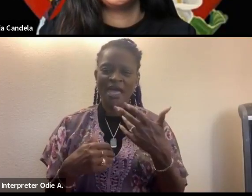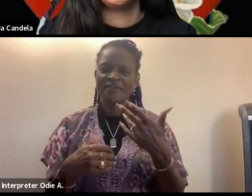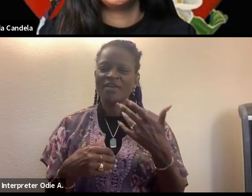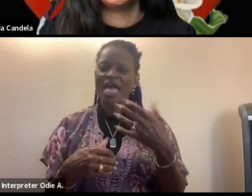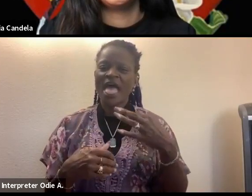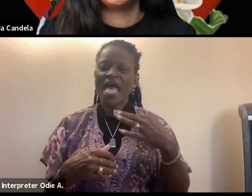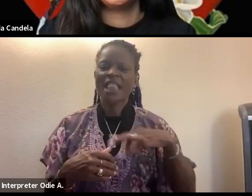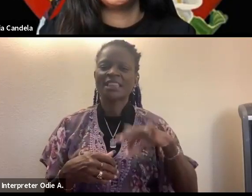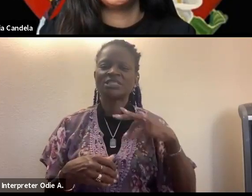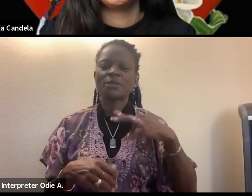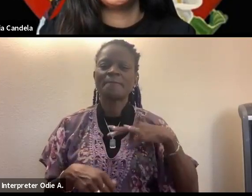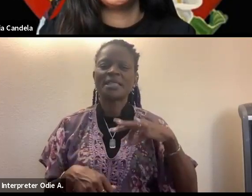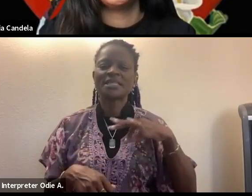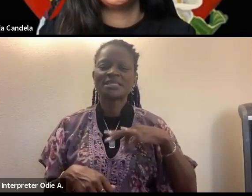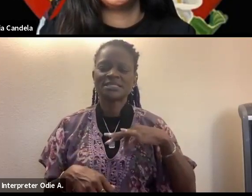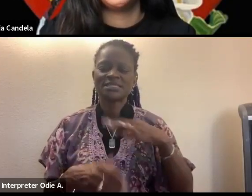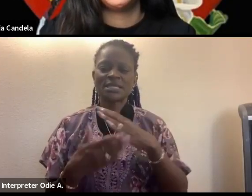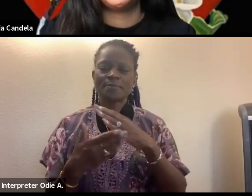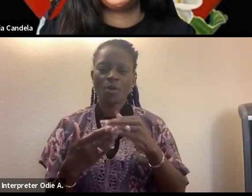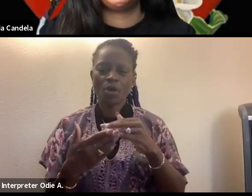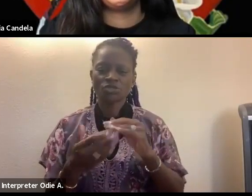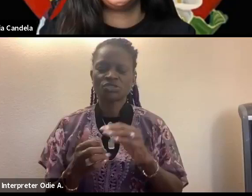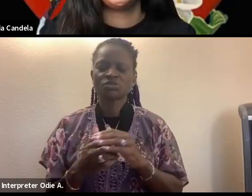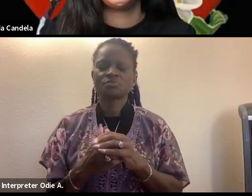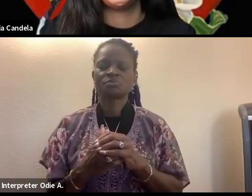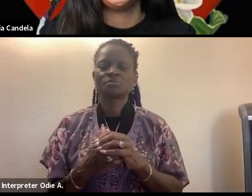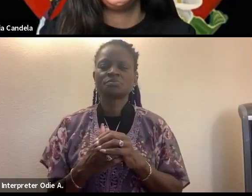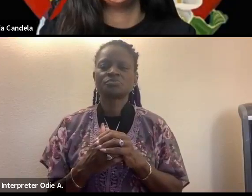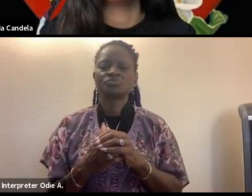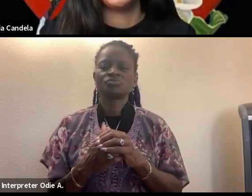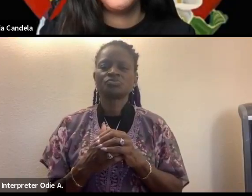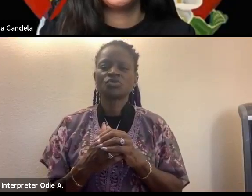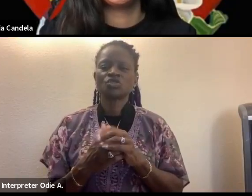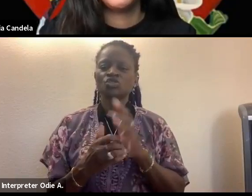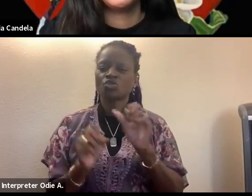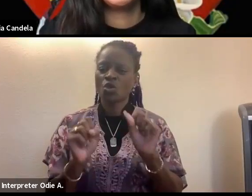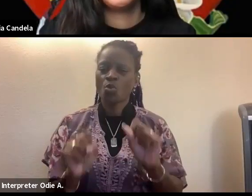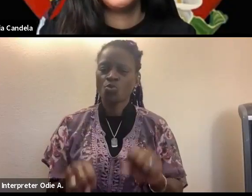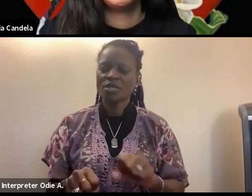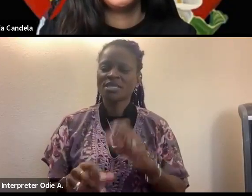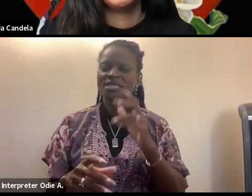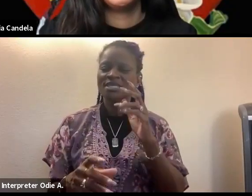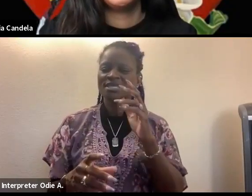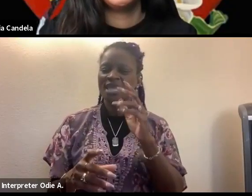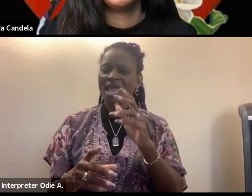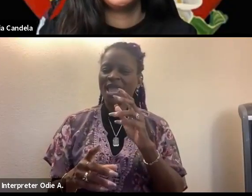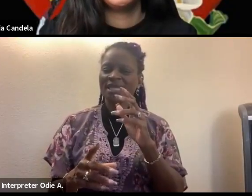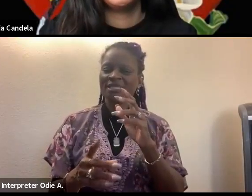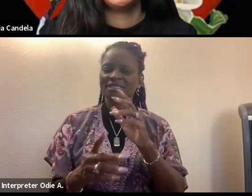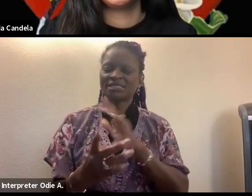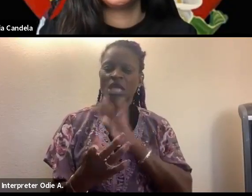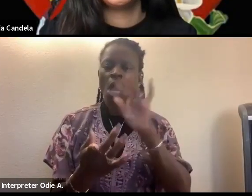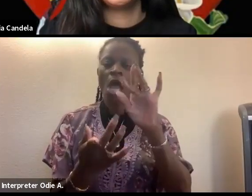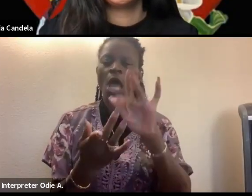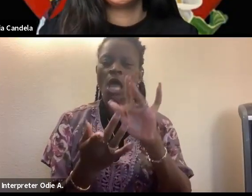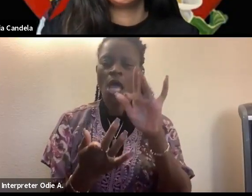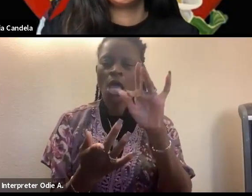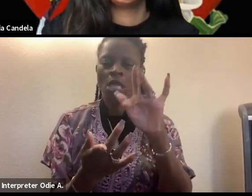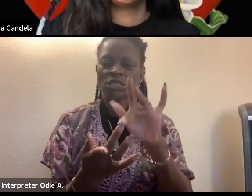It is intended to reach our most vulnerable community members are rendered most vulnerable by the systems that are in place,